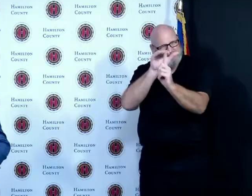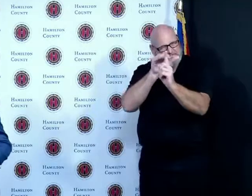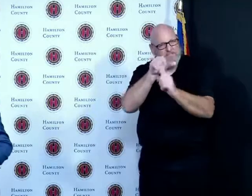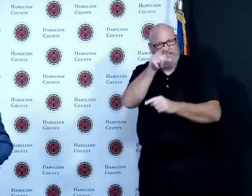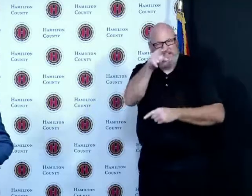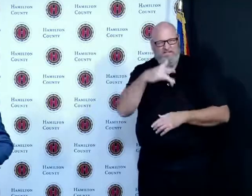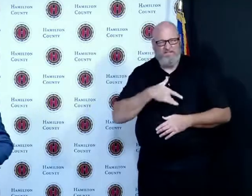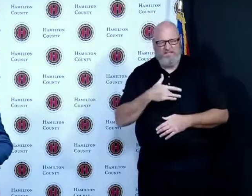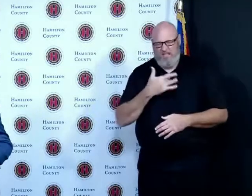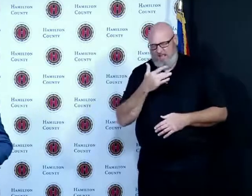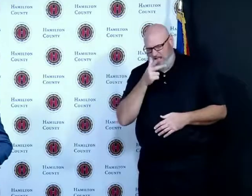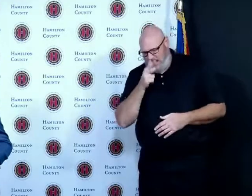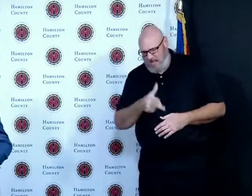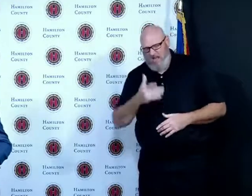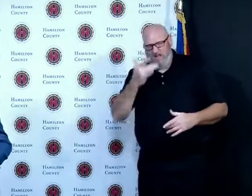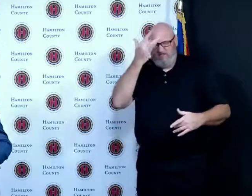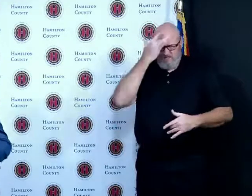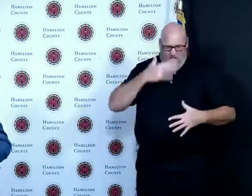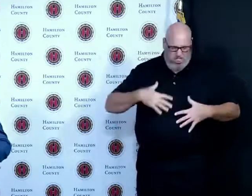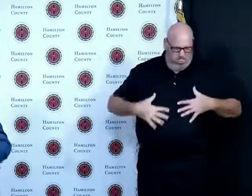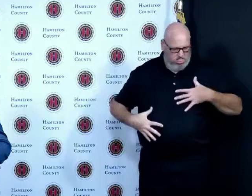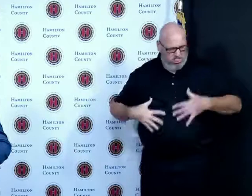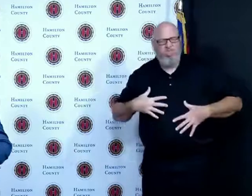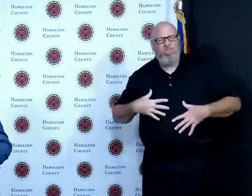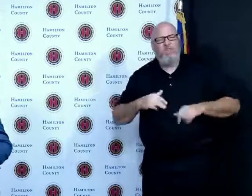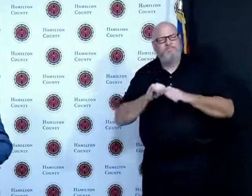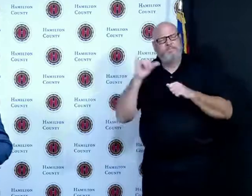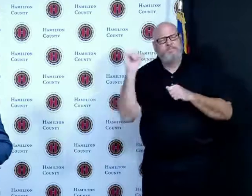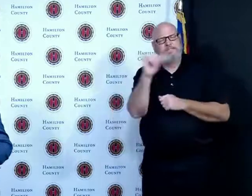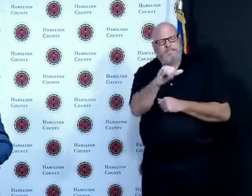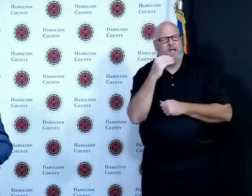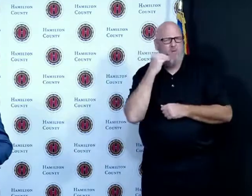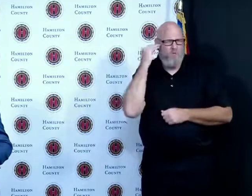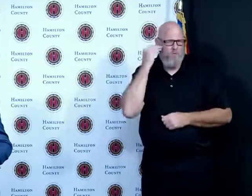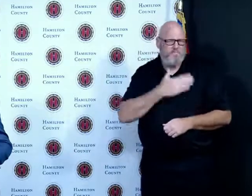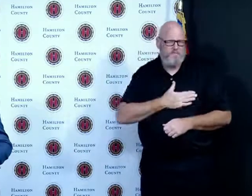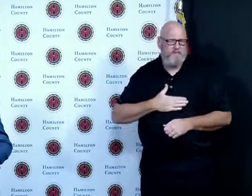Collaborative's Test and Protect website or our website and find out information on how to get